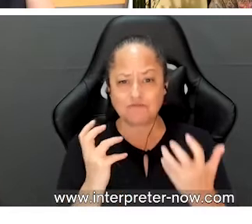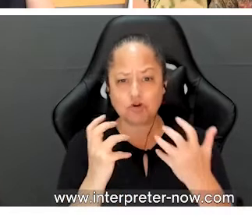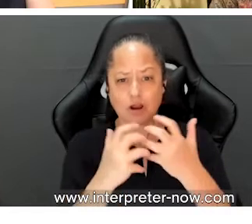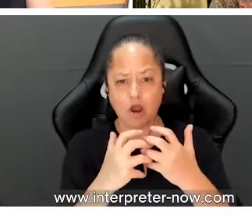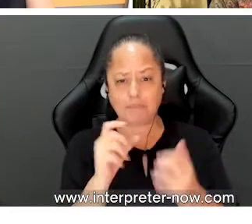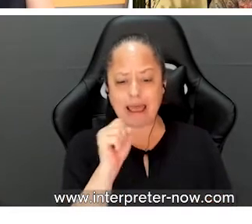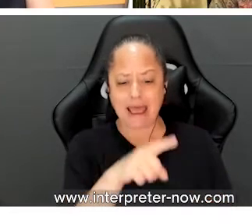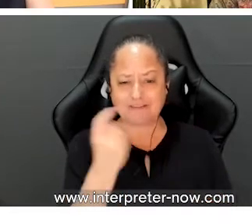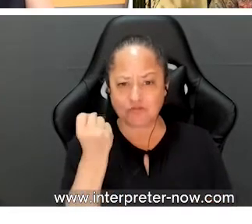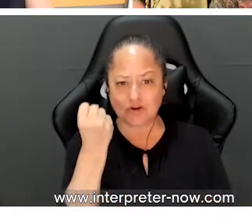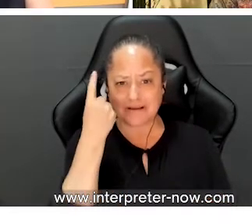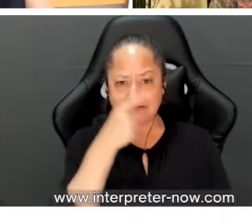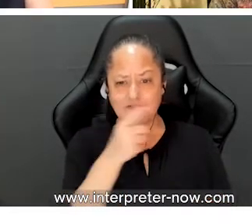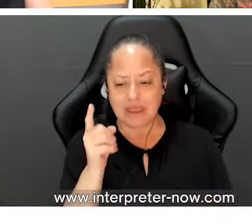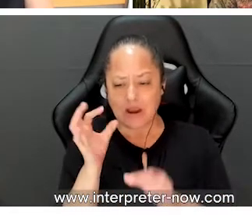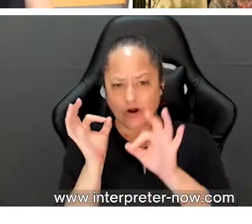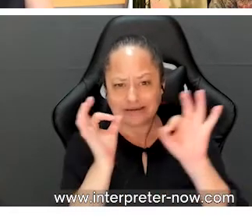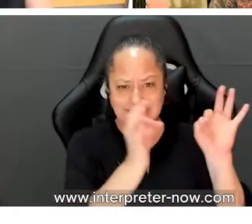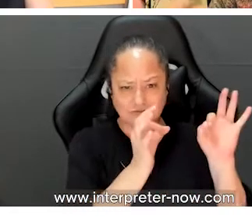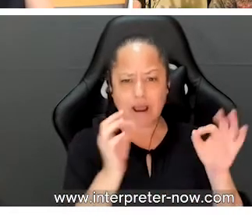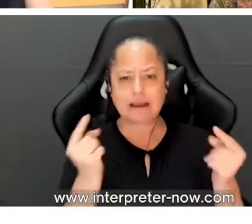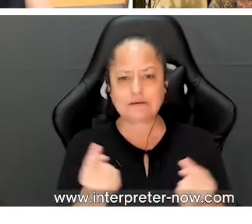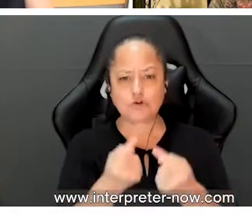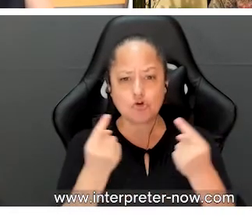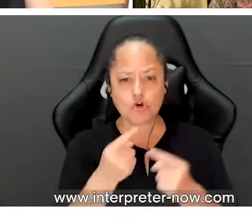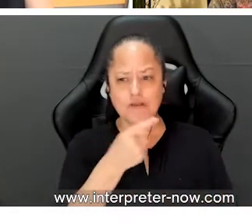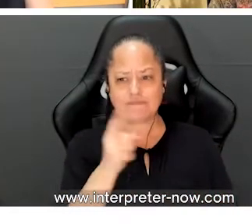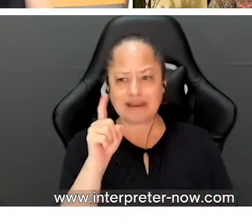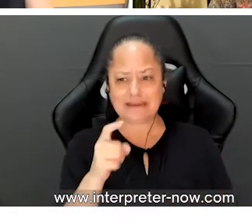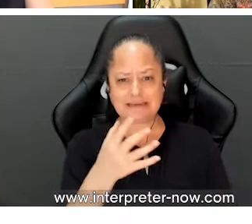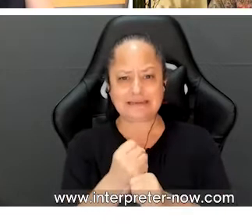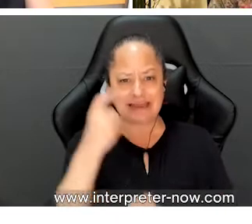if they are distracted, if they are hurting, if they need to take a mental health day off.